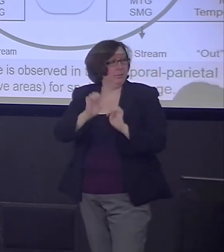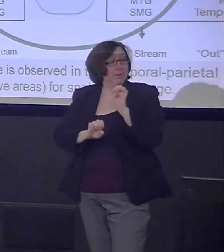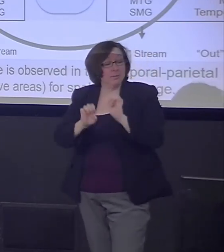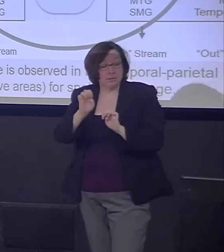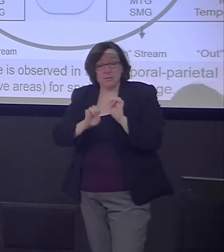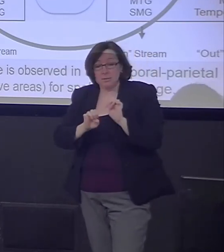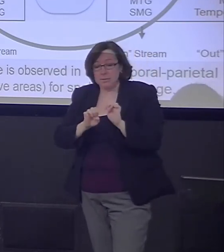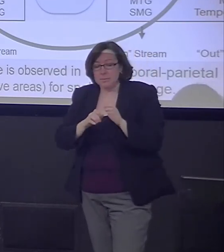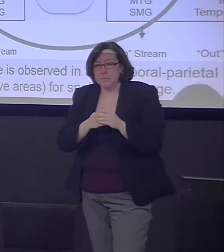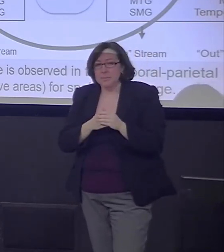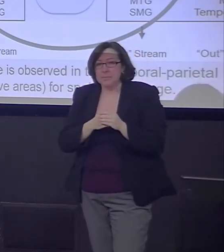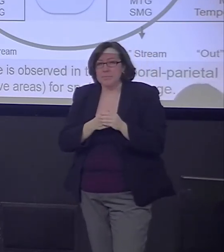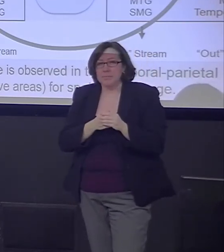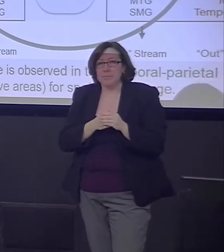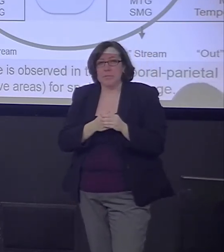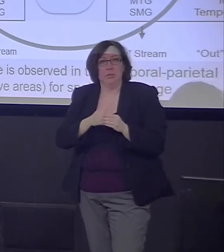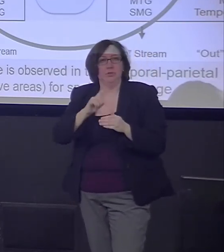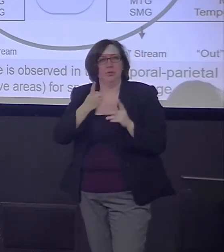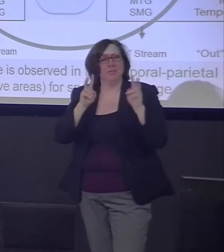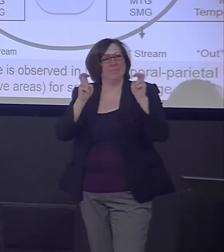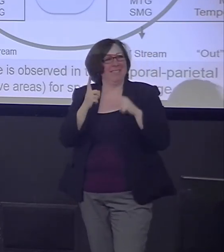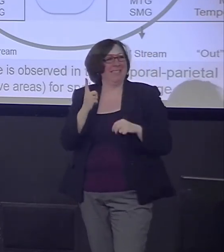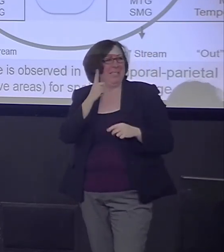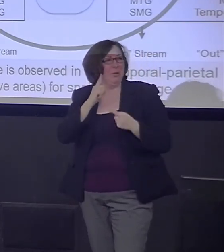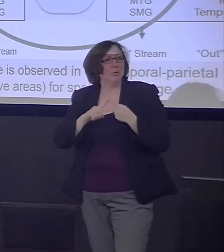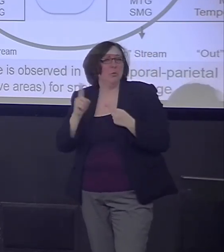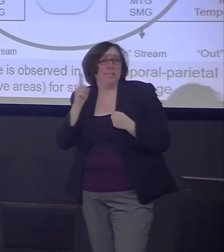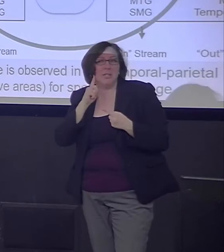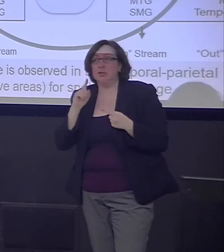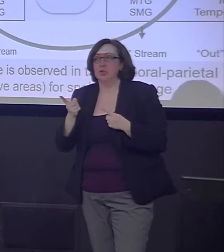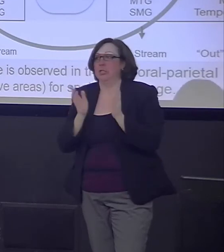it was just ear-to-ear and the other was just eye-to-eye.